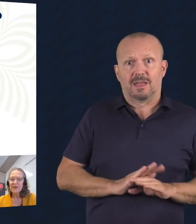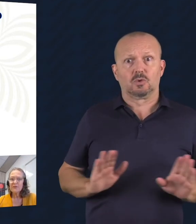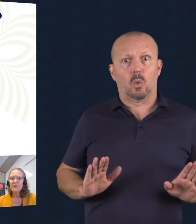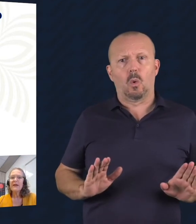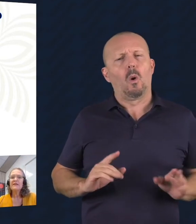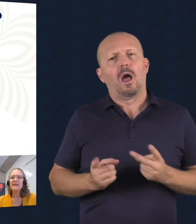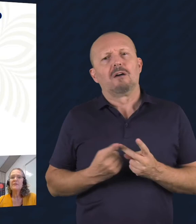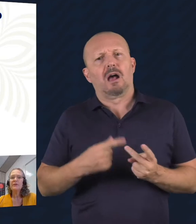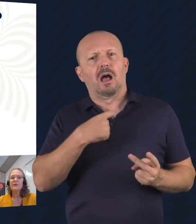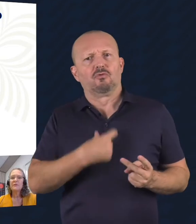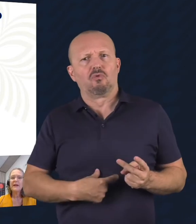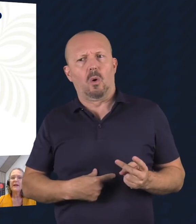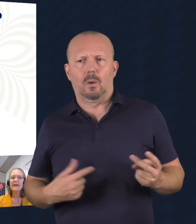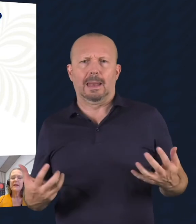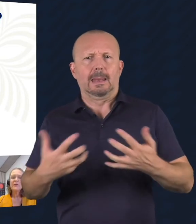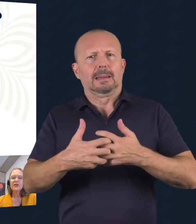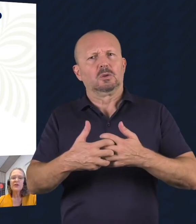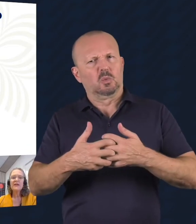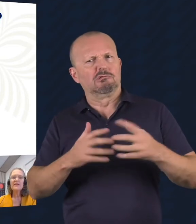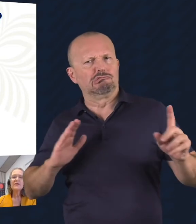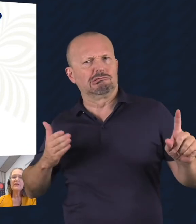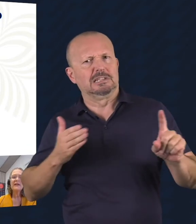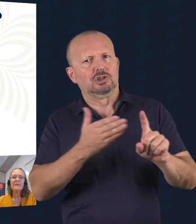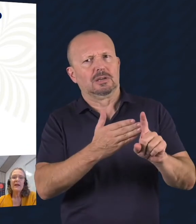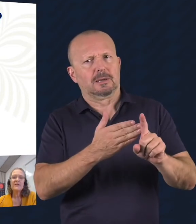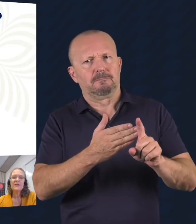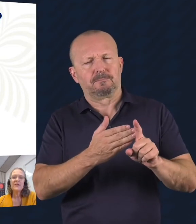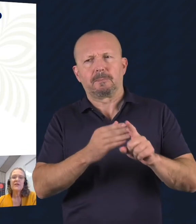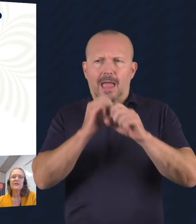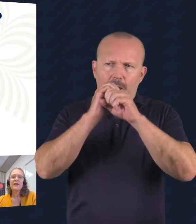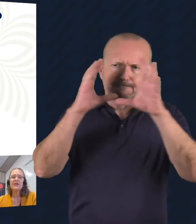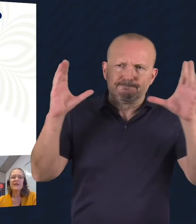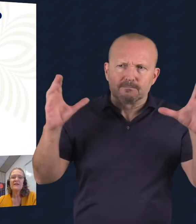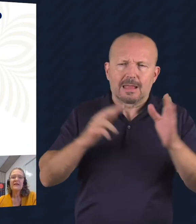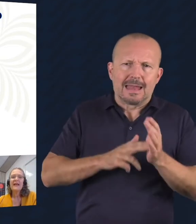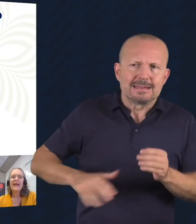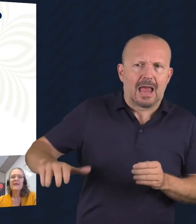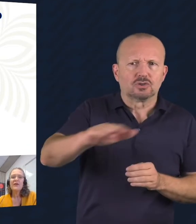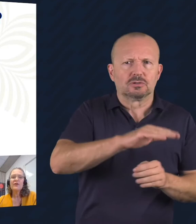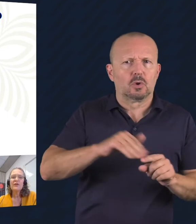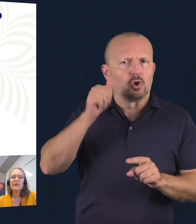or do we have a deeper role to play which ties in directly with our strategic directions and the notion